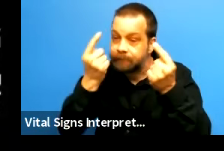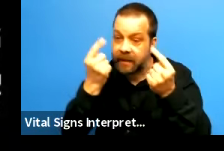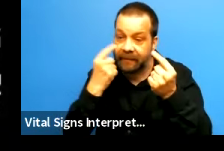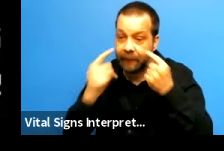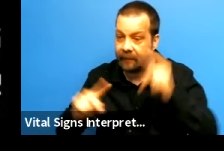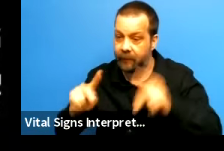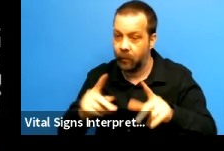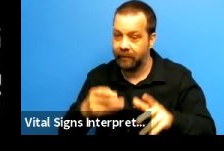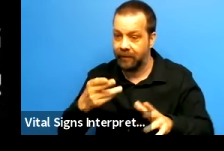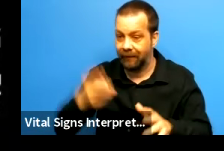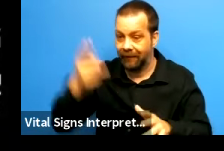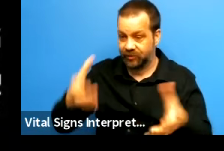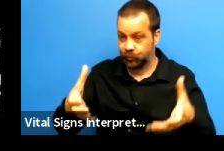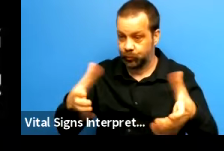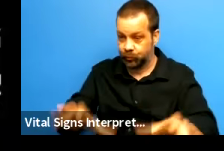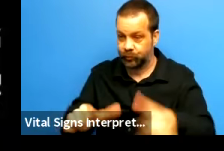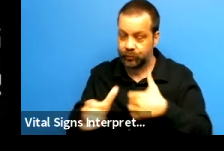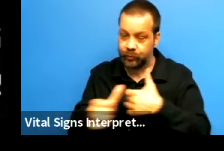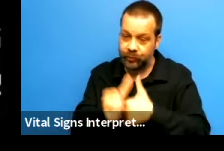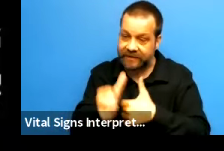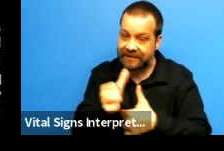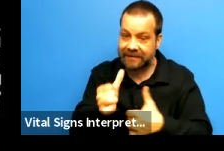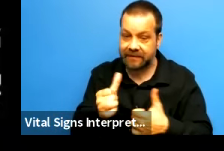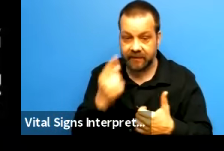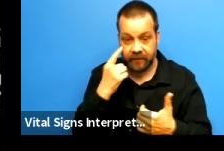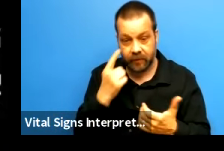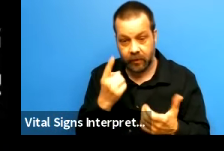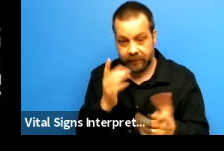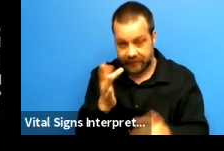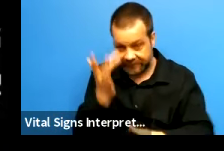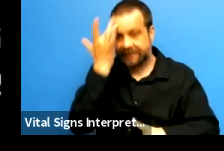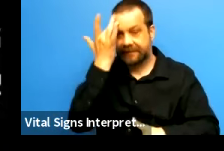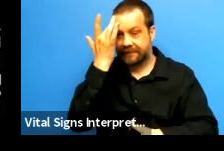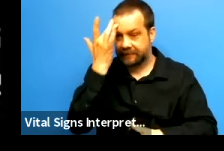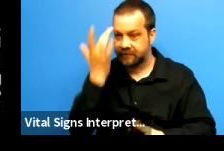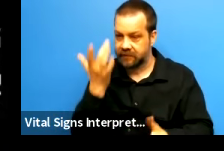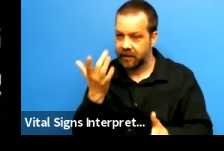with "severe illnesses" through supportive accommodations.